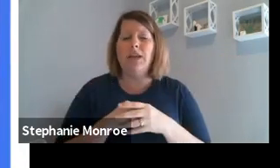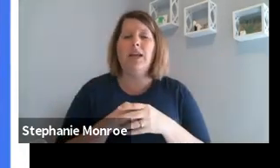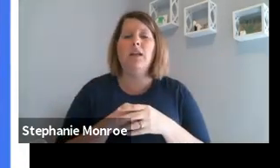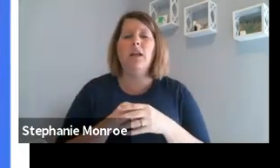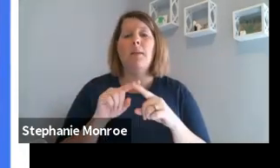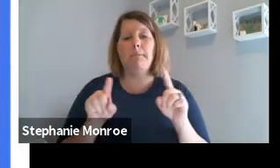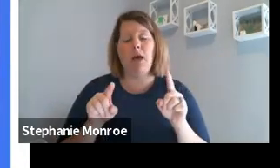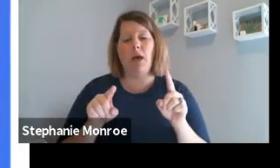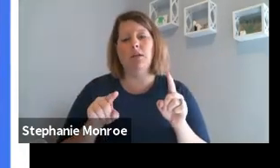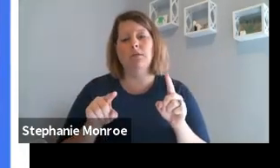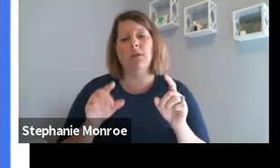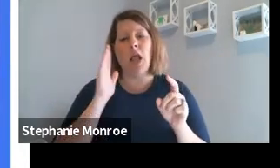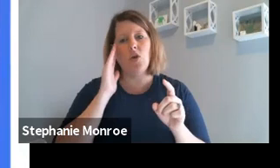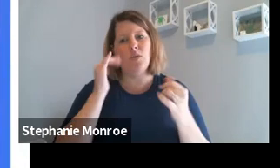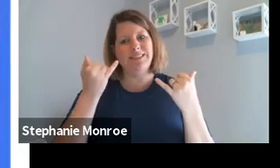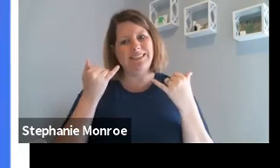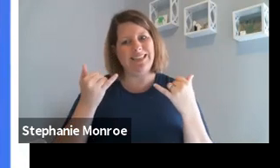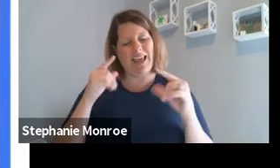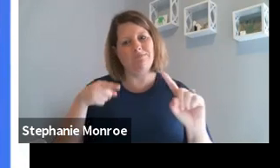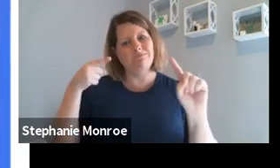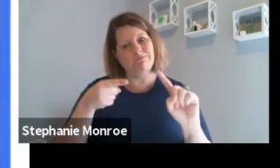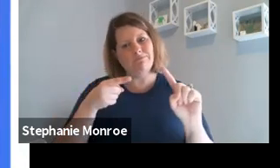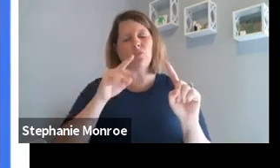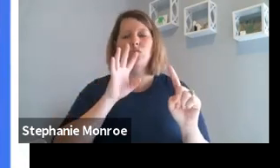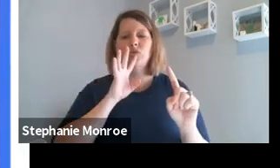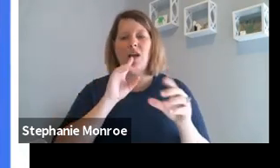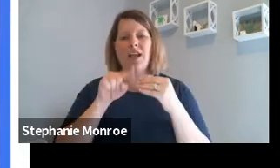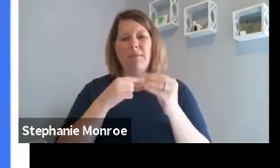we're speaking of again, making the victim